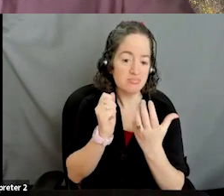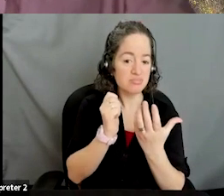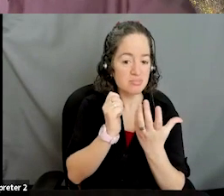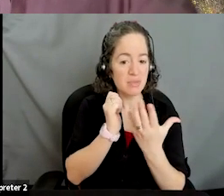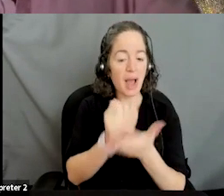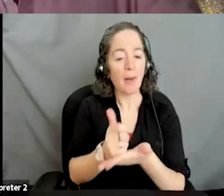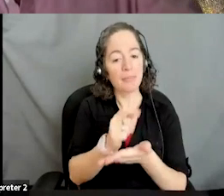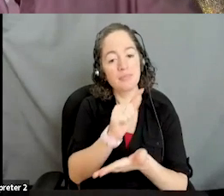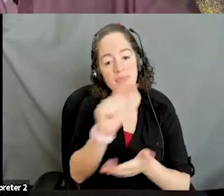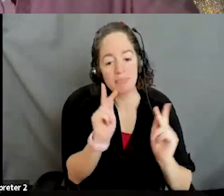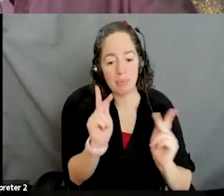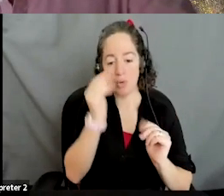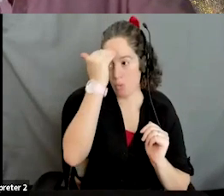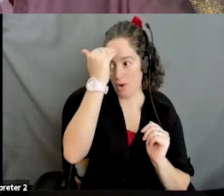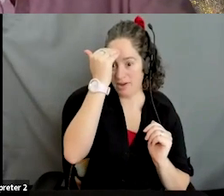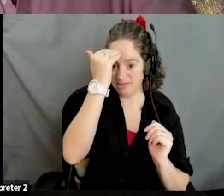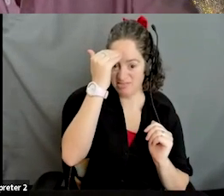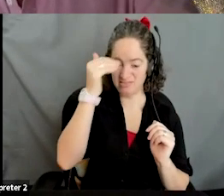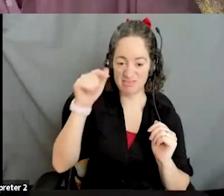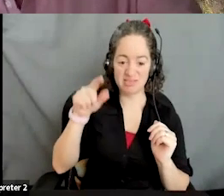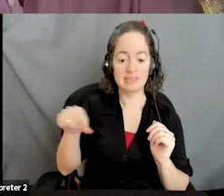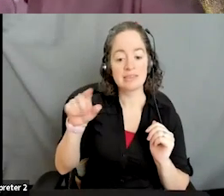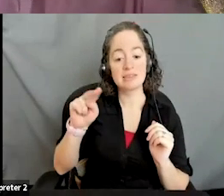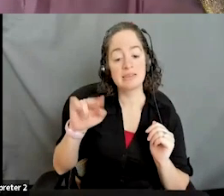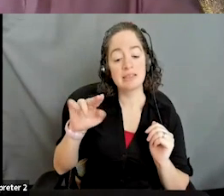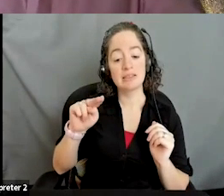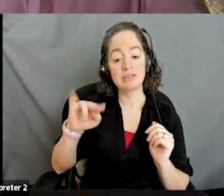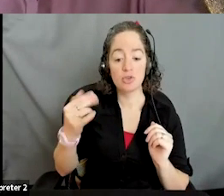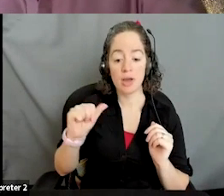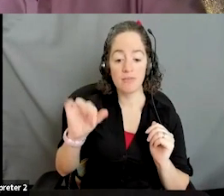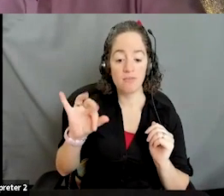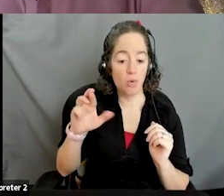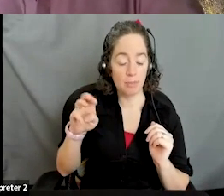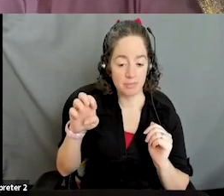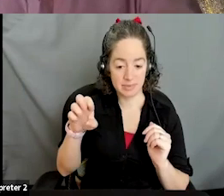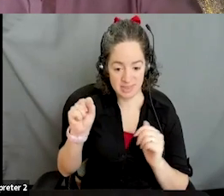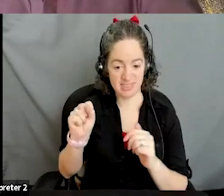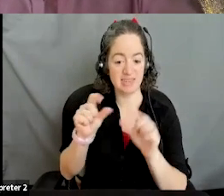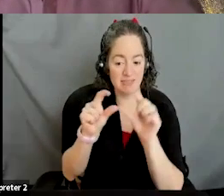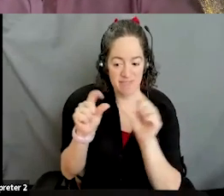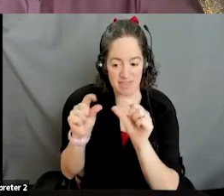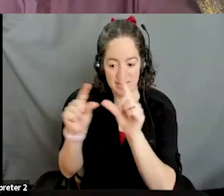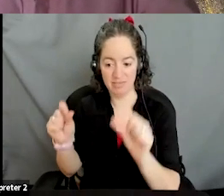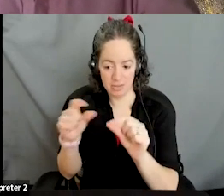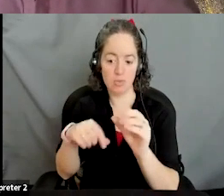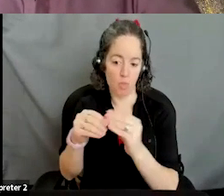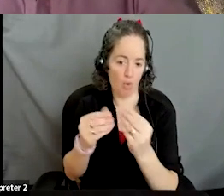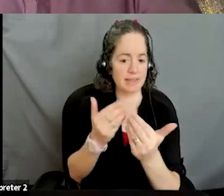of the fact that Ninja Forms fields are more accessible and can be used on websites that have the requirements that you mentioned.